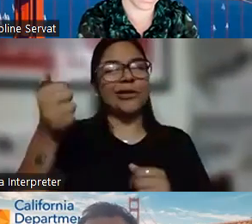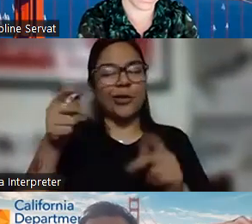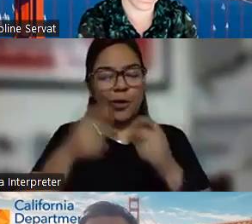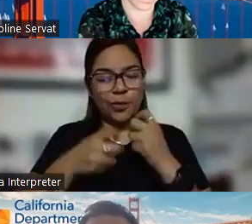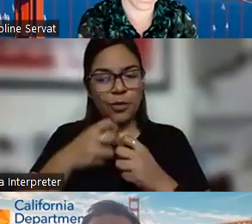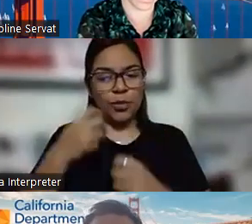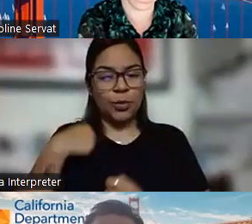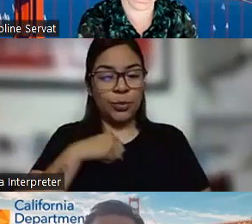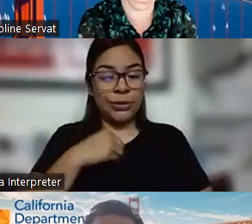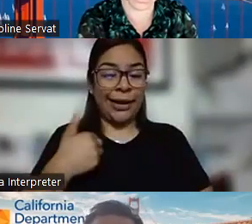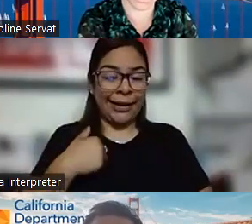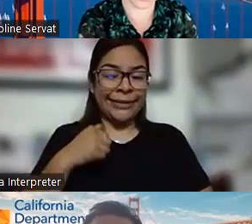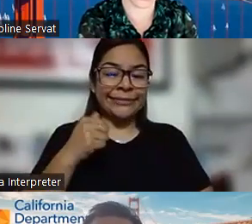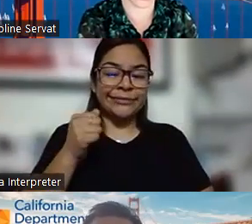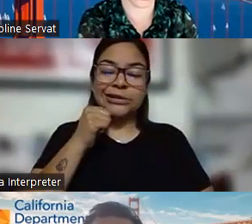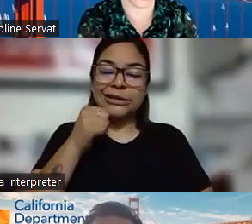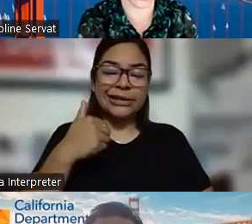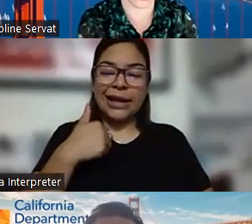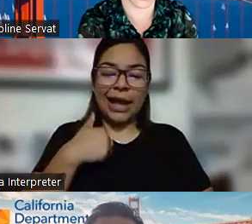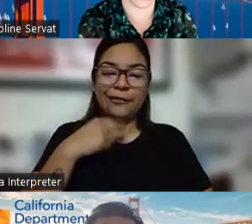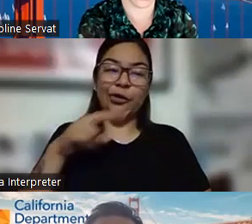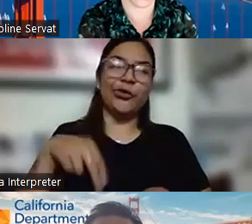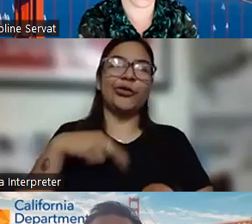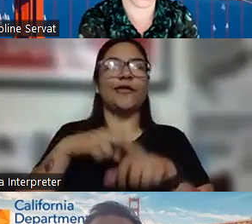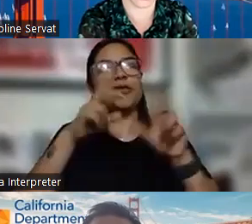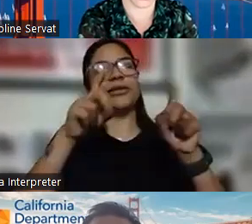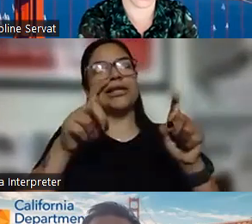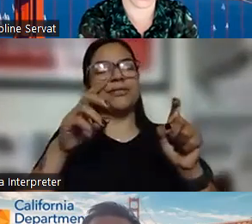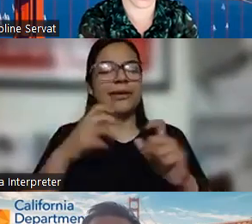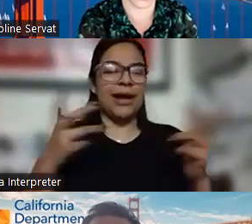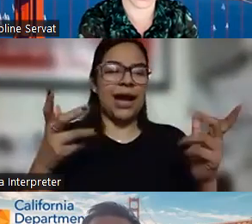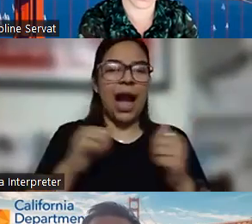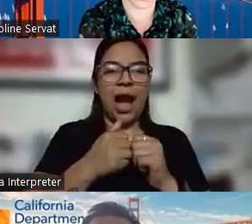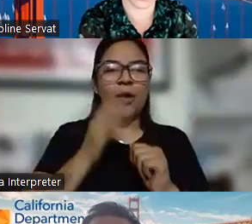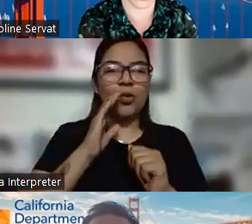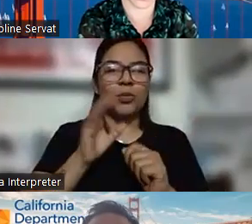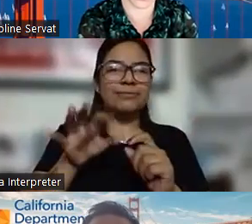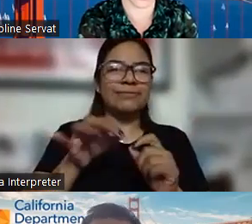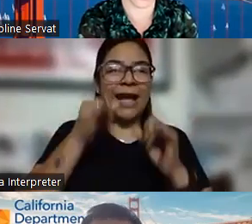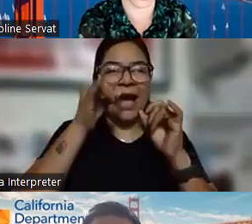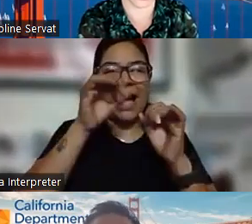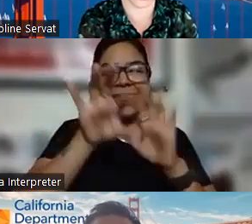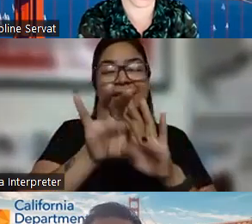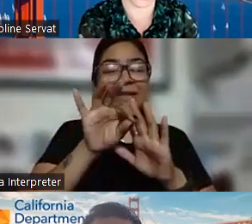universal assessment form concept and an example of that is alcohol and drug programs they're not